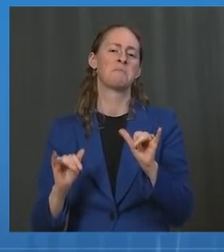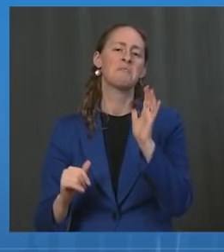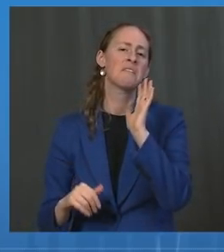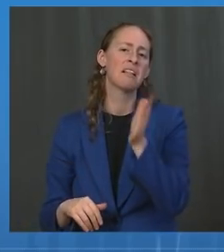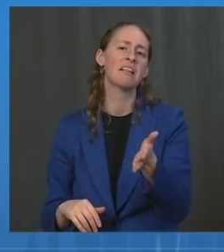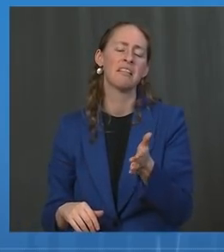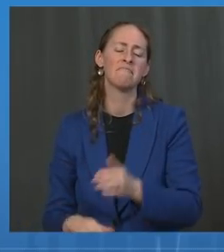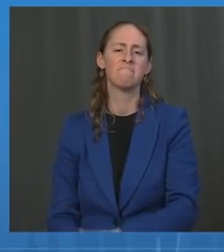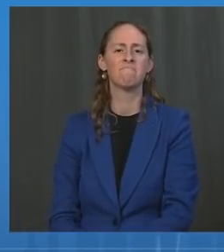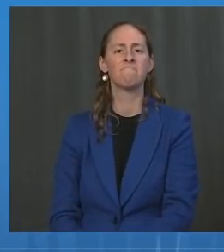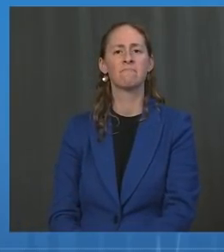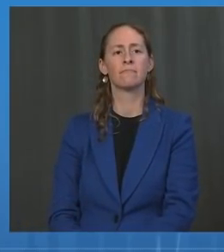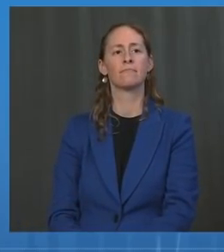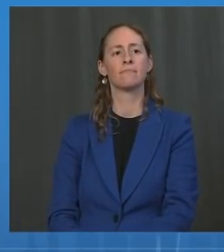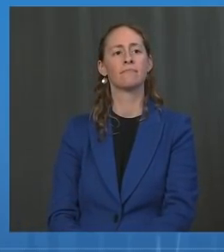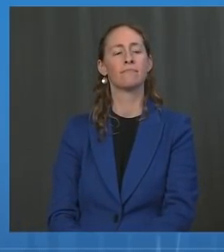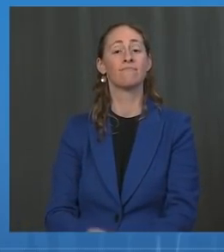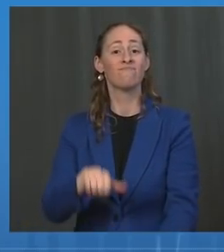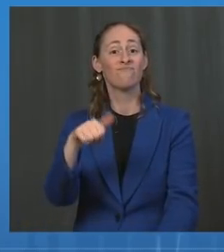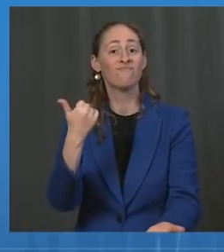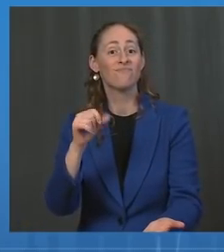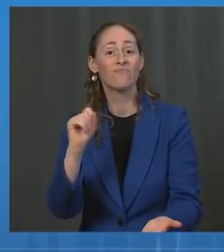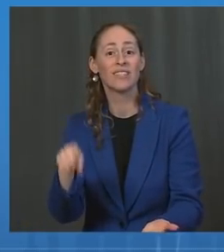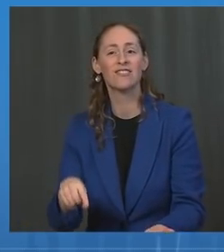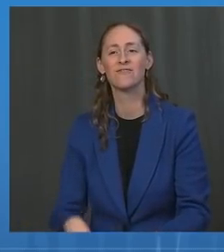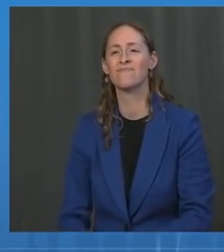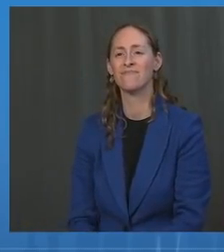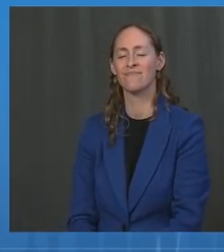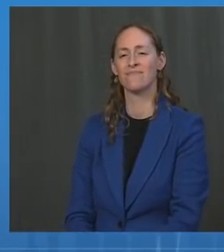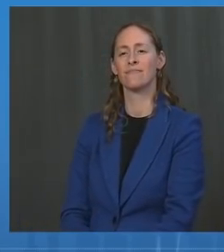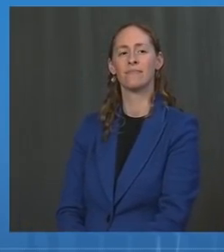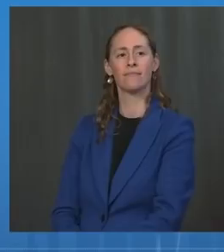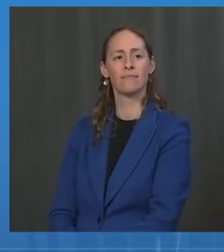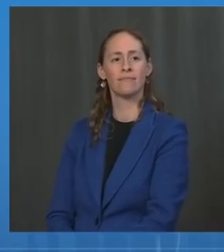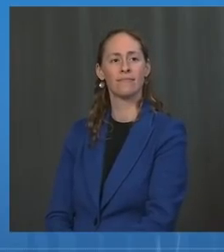Next question. Moderator: Our last question will go to Carl O'Donnell at Reuters.